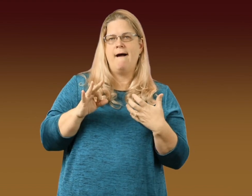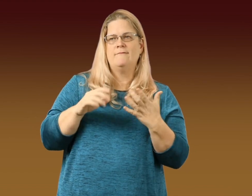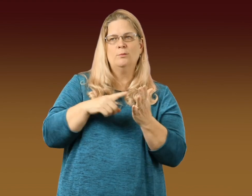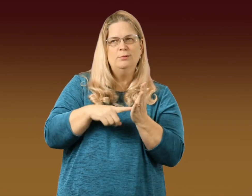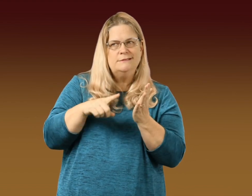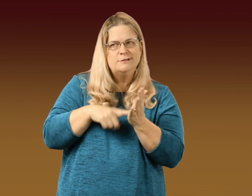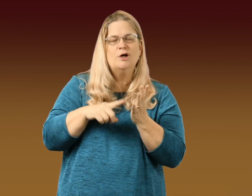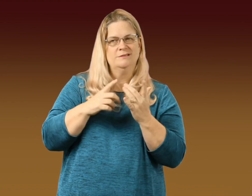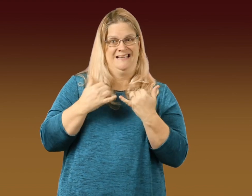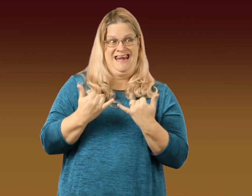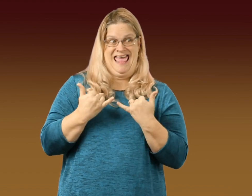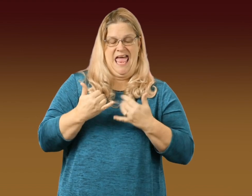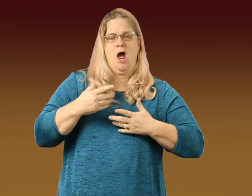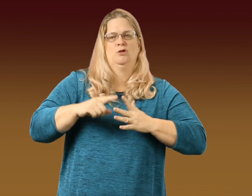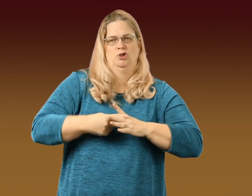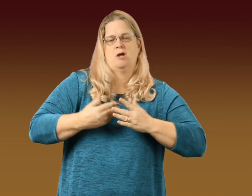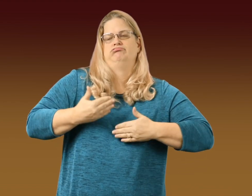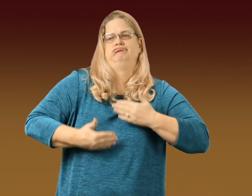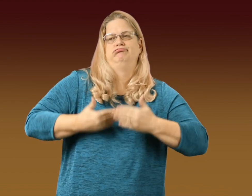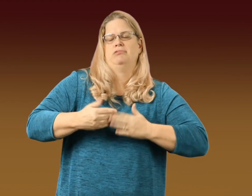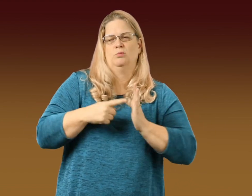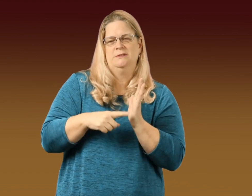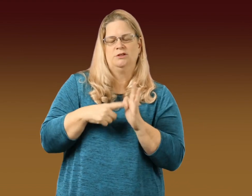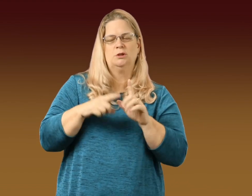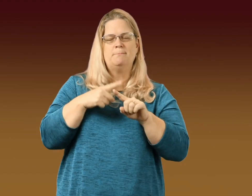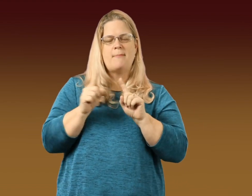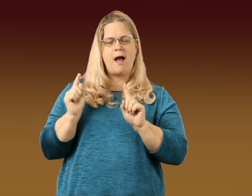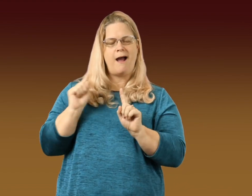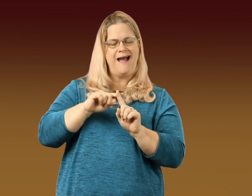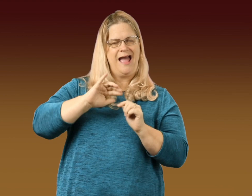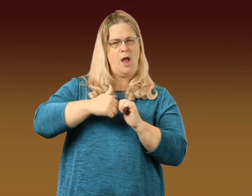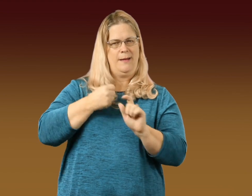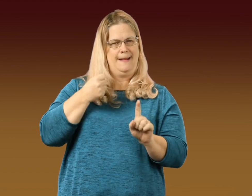there is not a lot of research, but research is increasing.